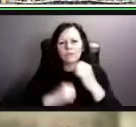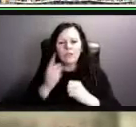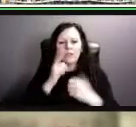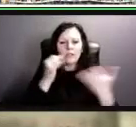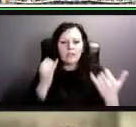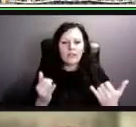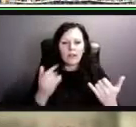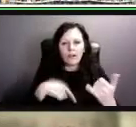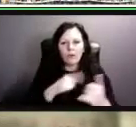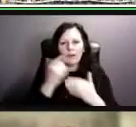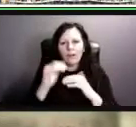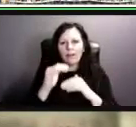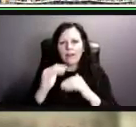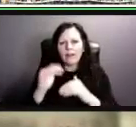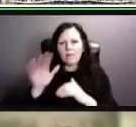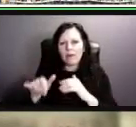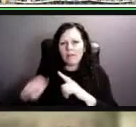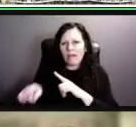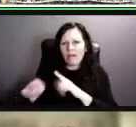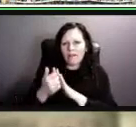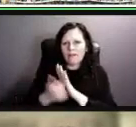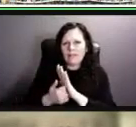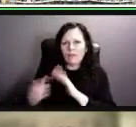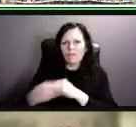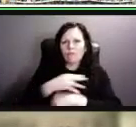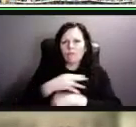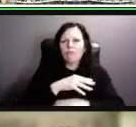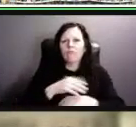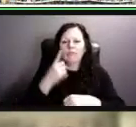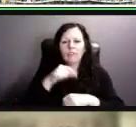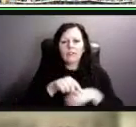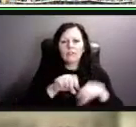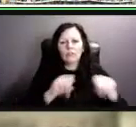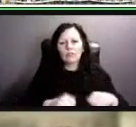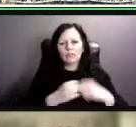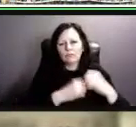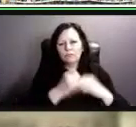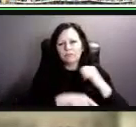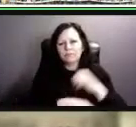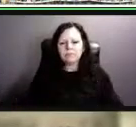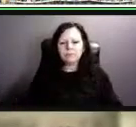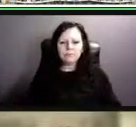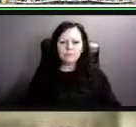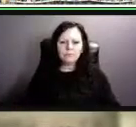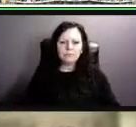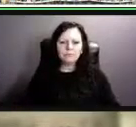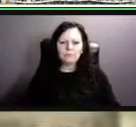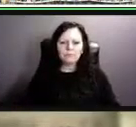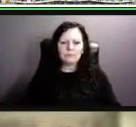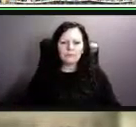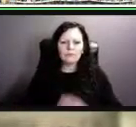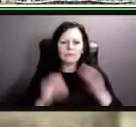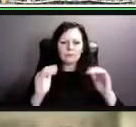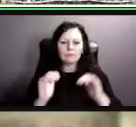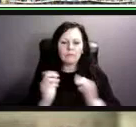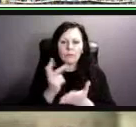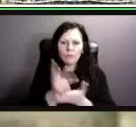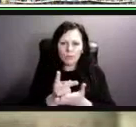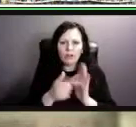AND HAVE MORE OPTIONS TO LOOK AT. AS FAR AS THAT RECONSTRUCTS